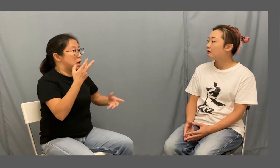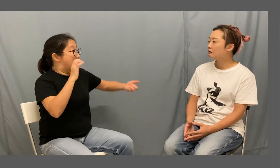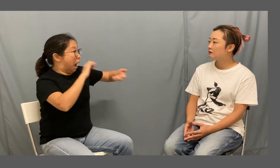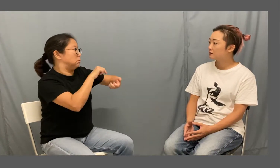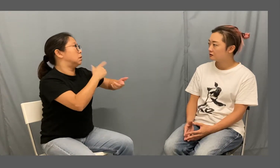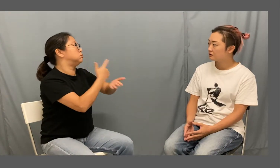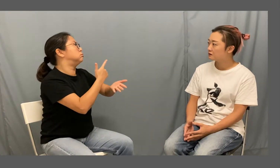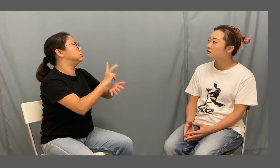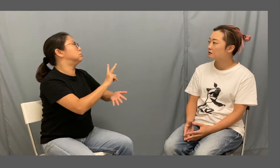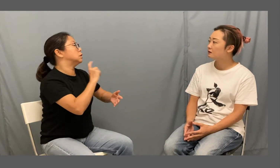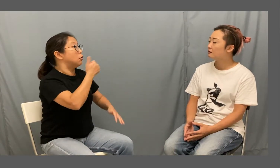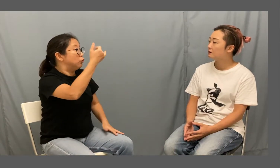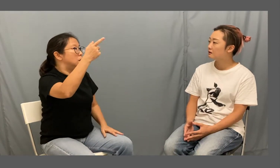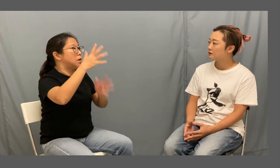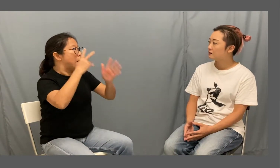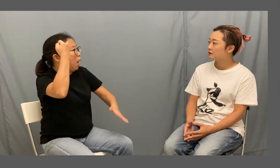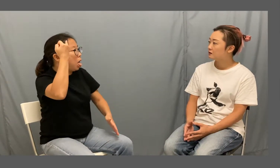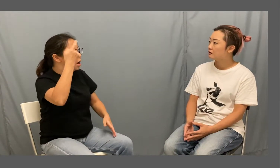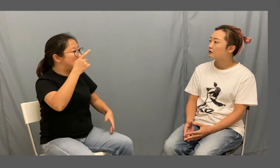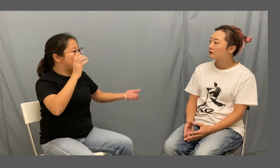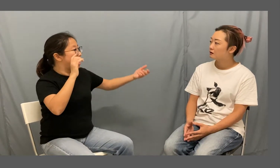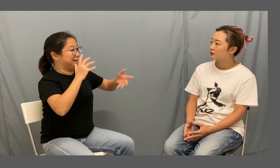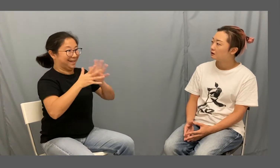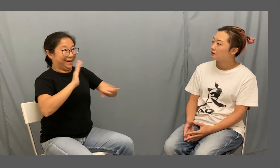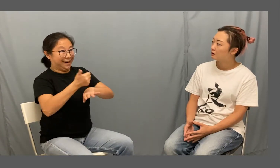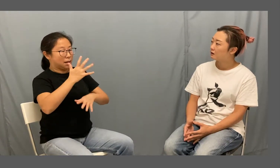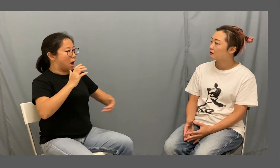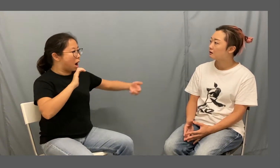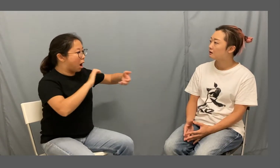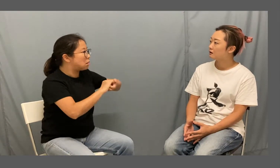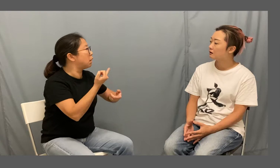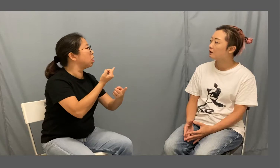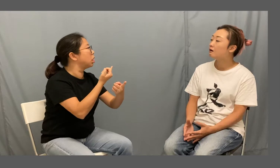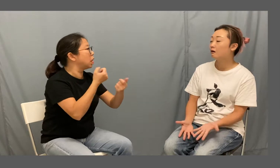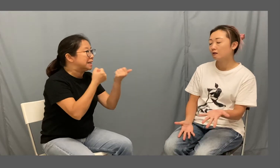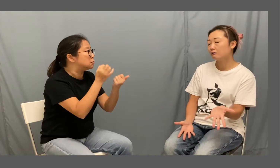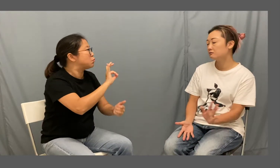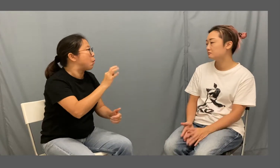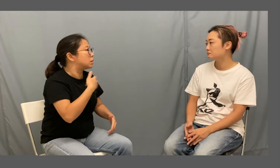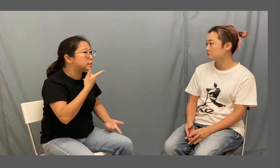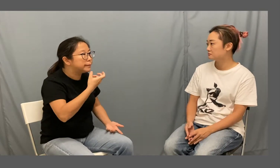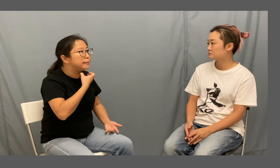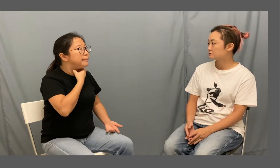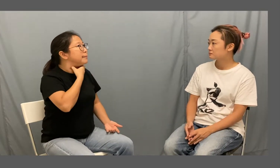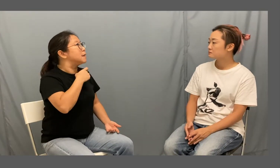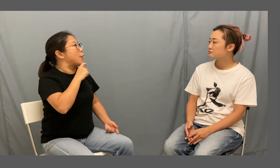knowing how to be a team player Many expert interpreters can't work with a team